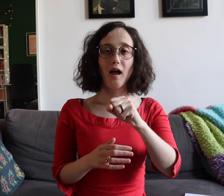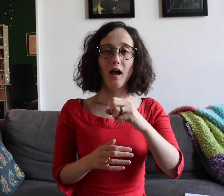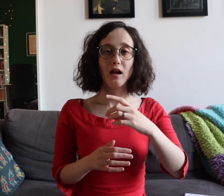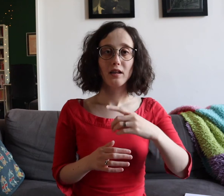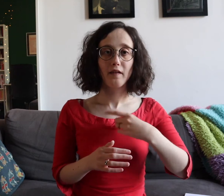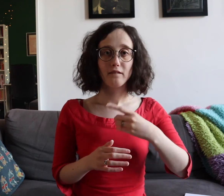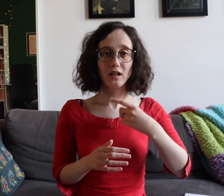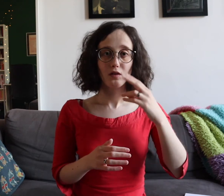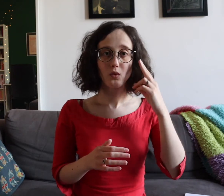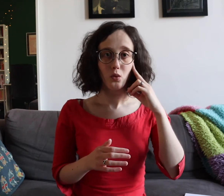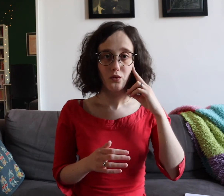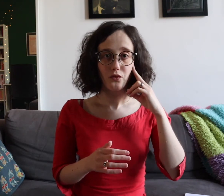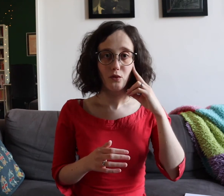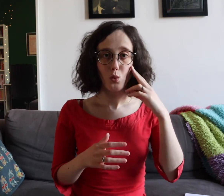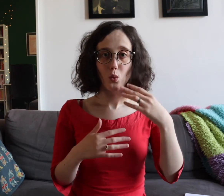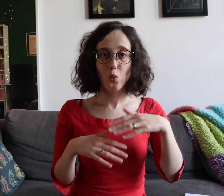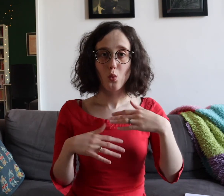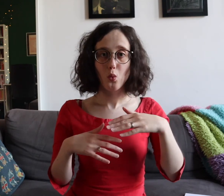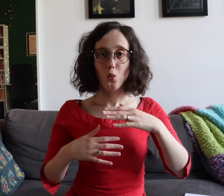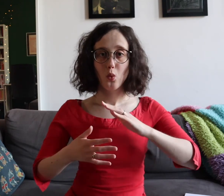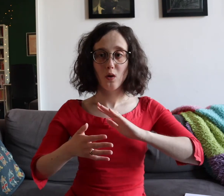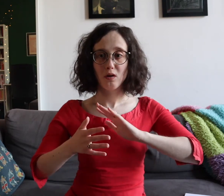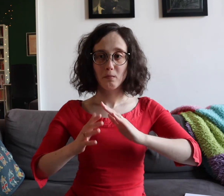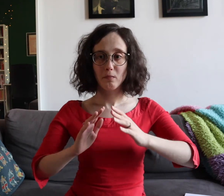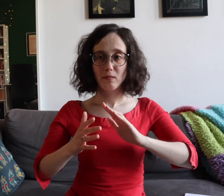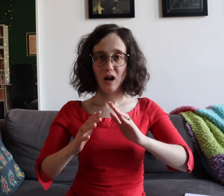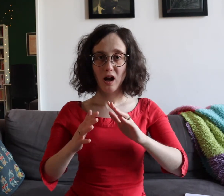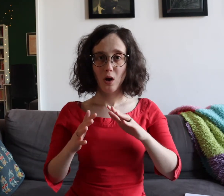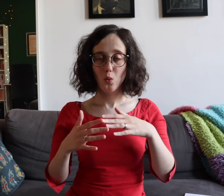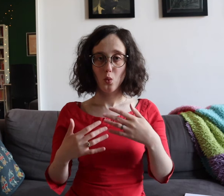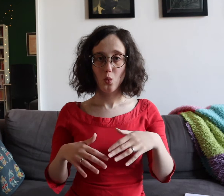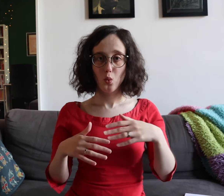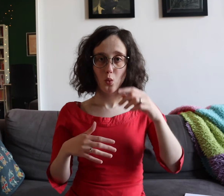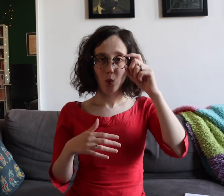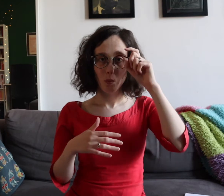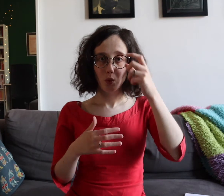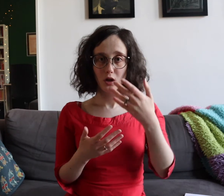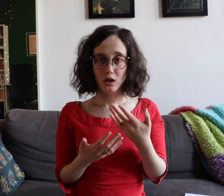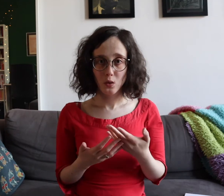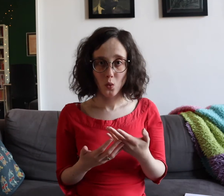that Daphne is deaf. Oof, she uses sign language... how difficult!